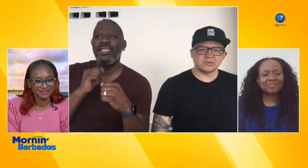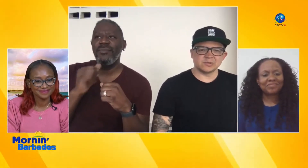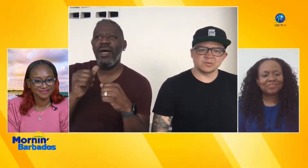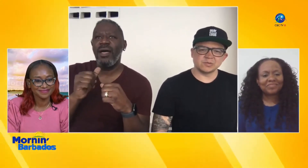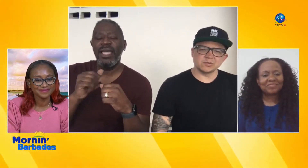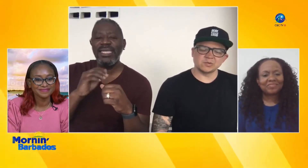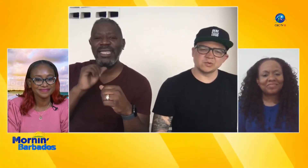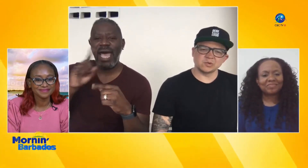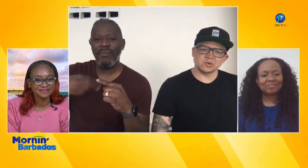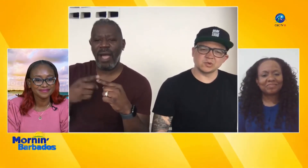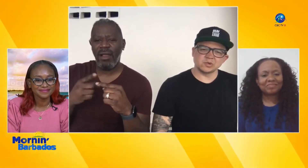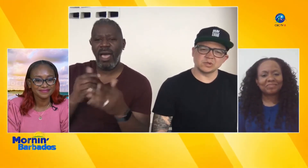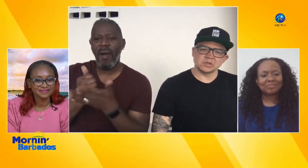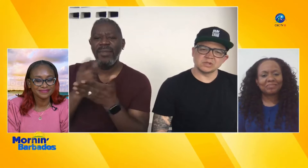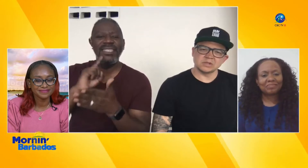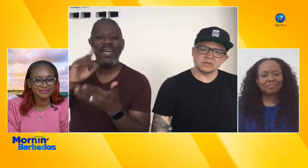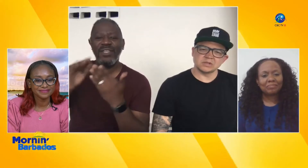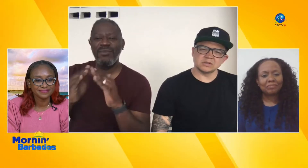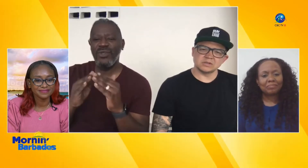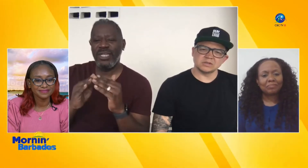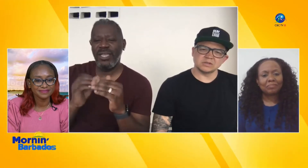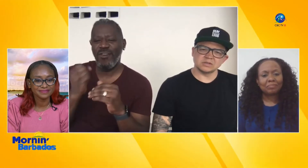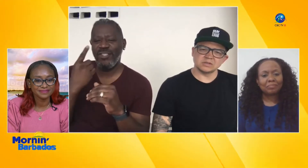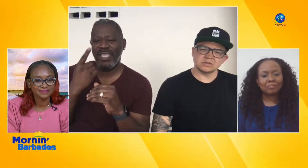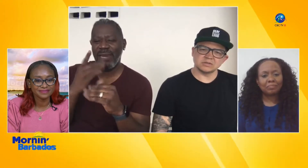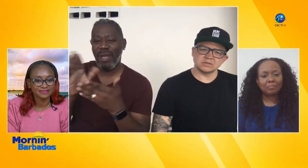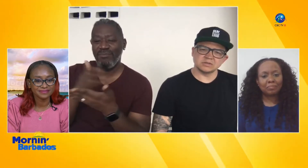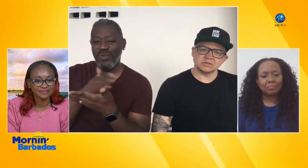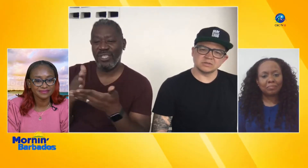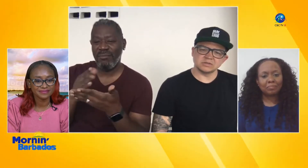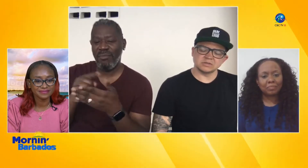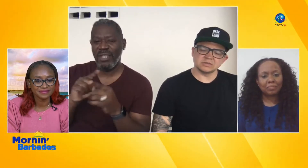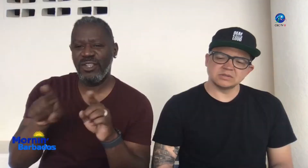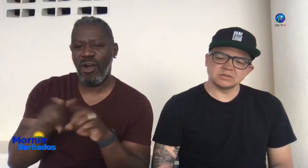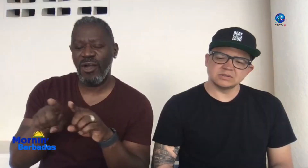it's about it's not about helping the deaf community understand about music but it's